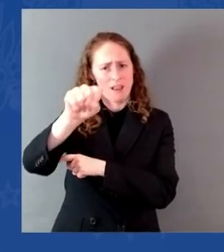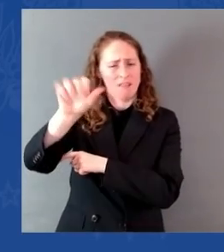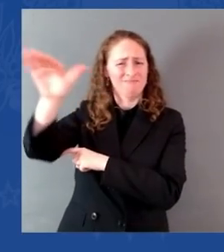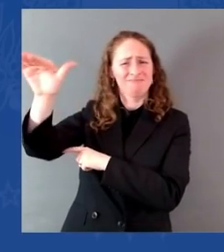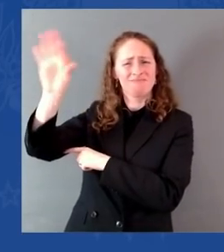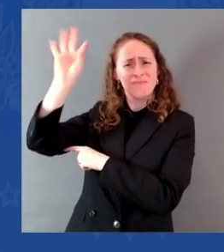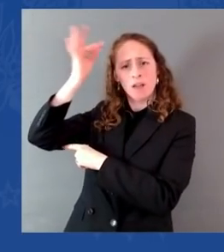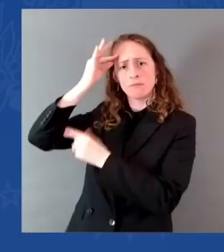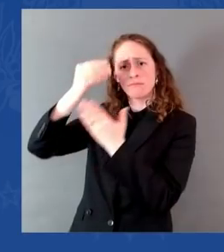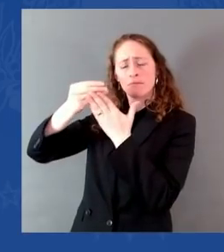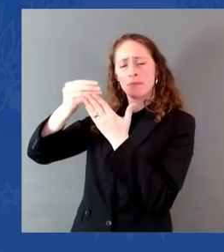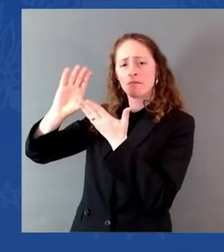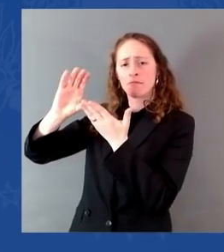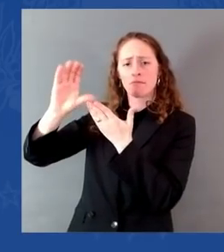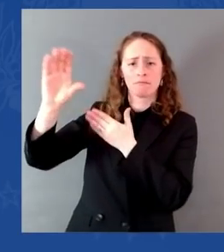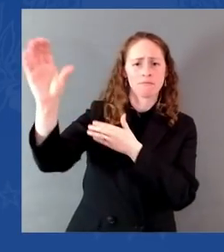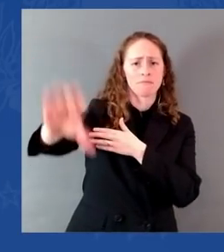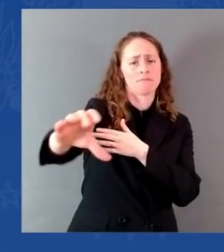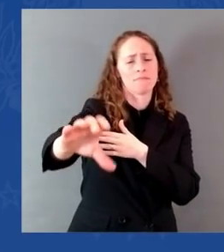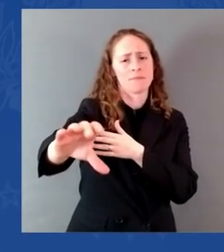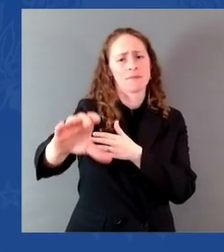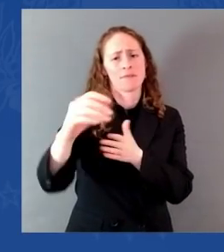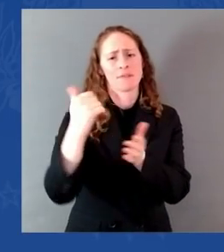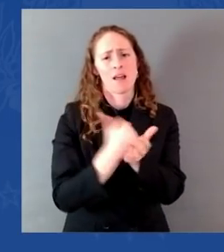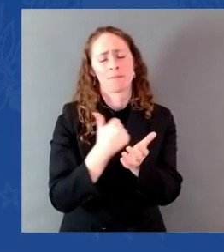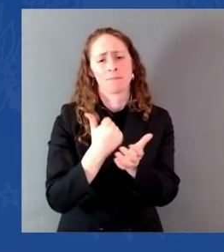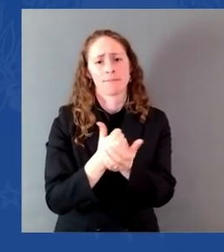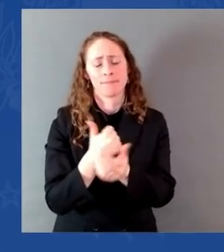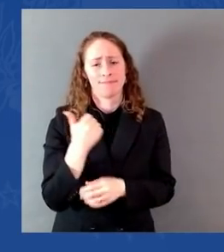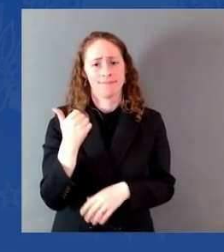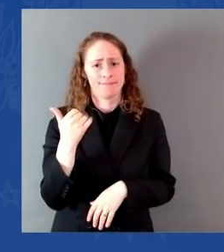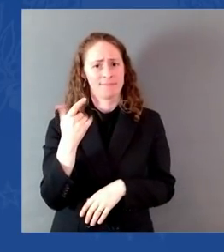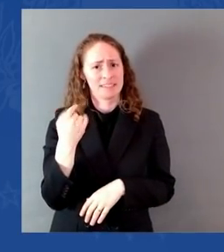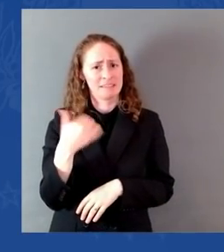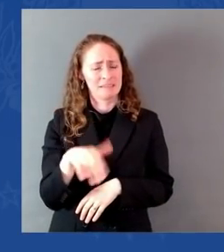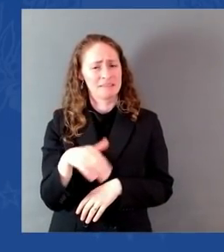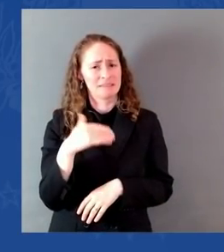because now that highway gets flooded out. It's never going to go back to less rain